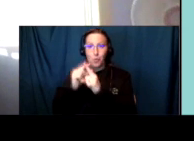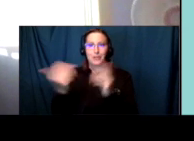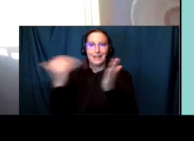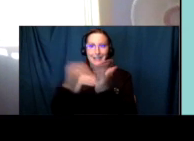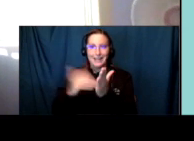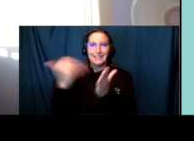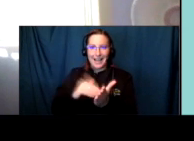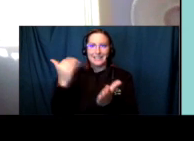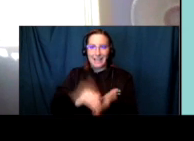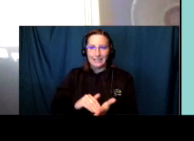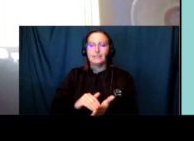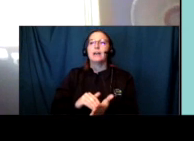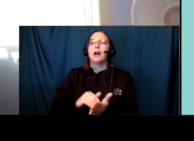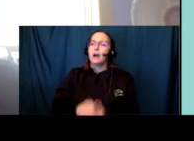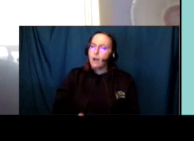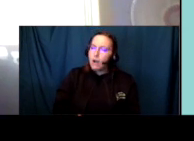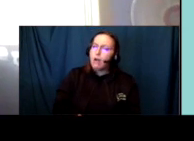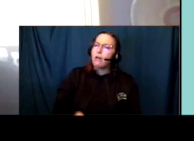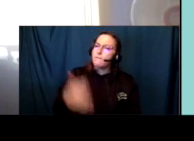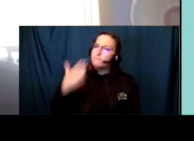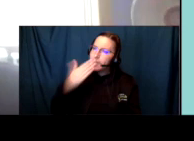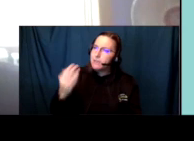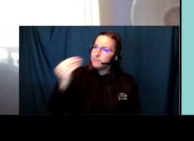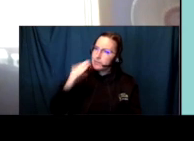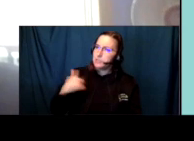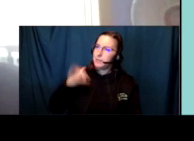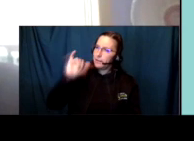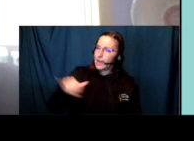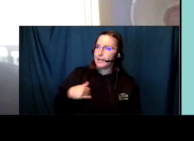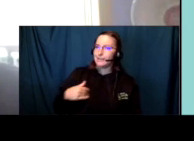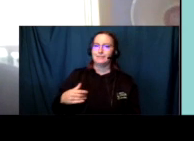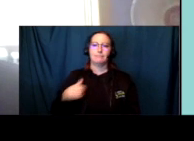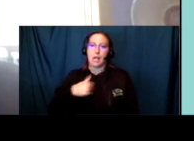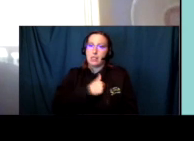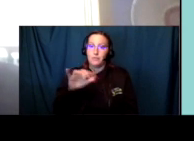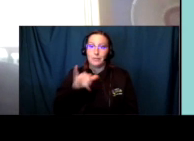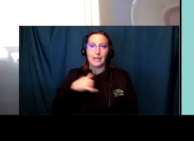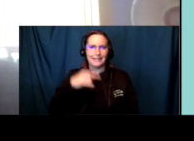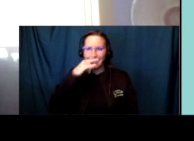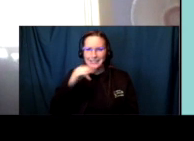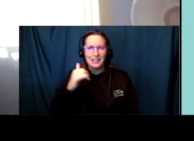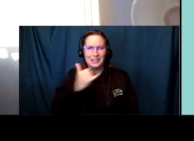until you get it right. So I like to do that and kids love when I'm wrong.